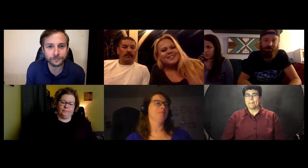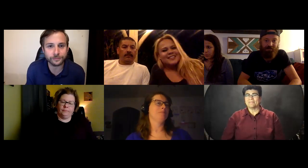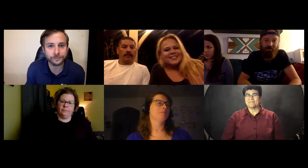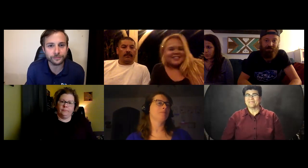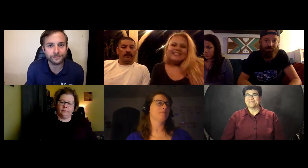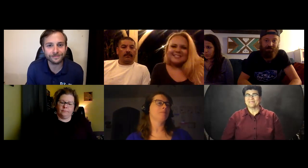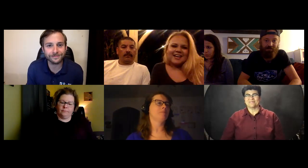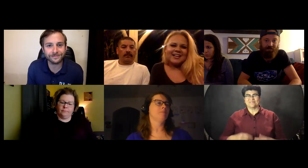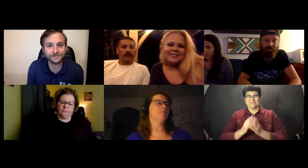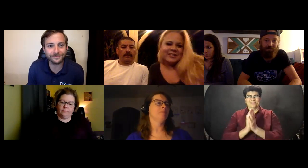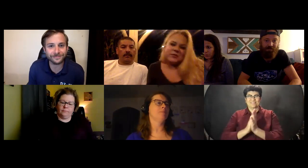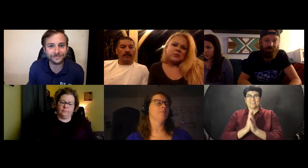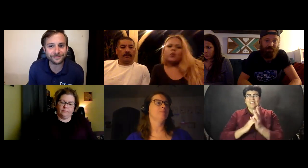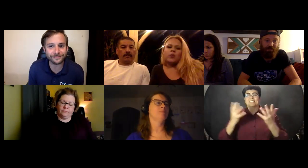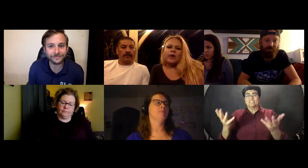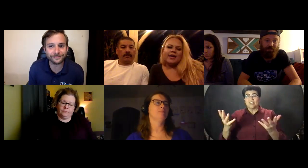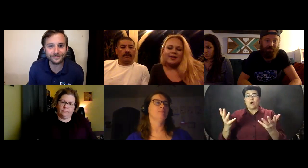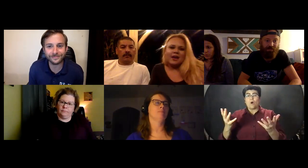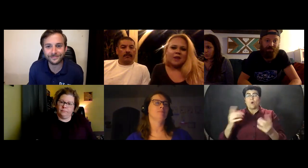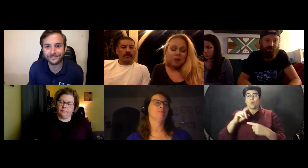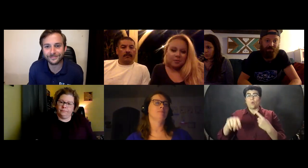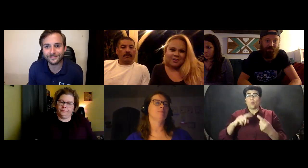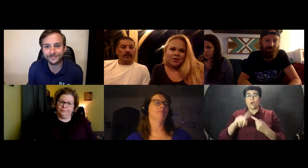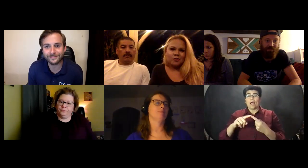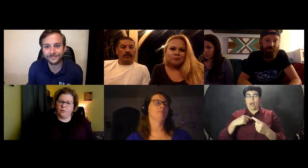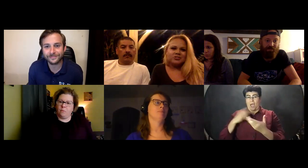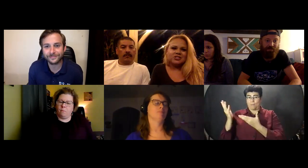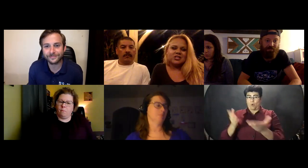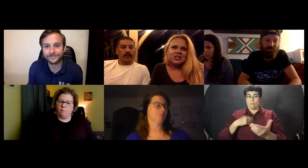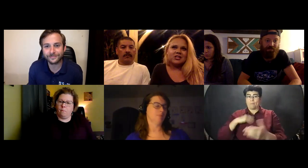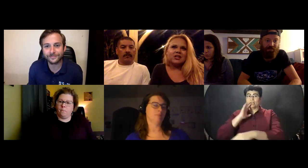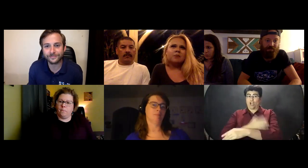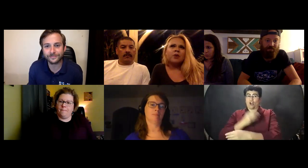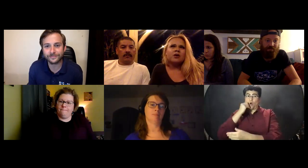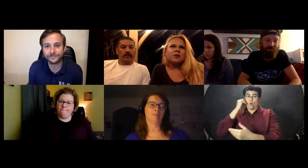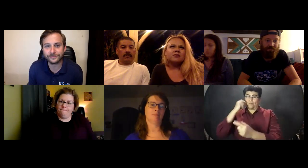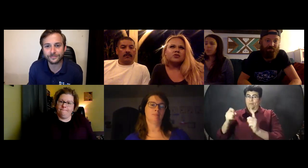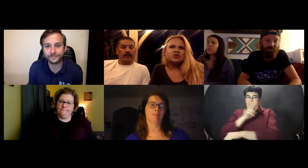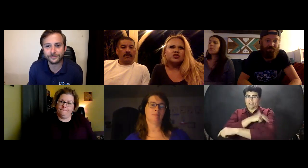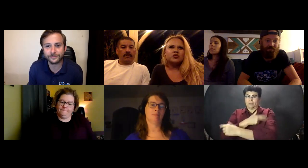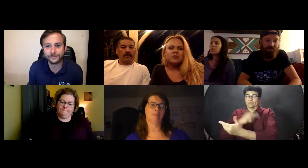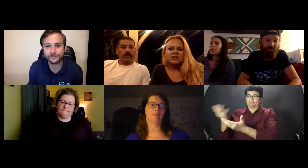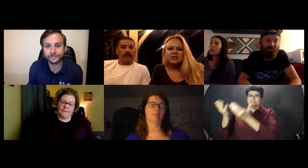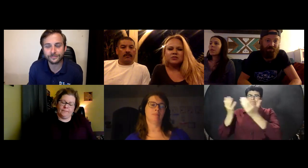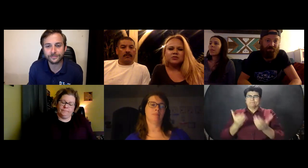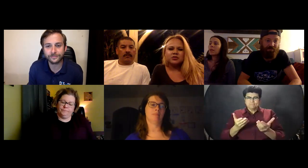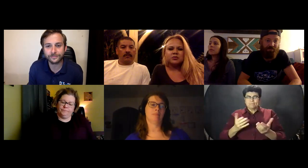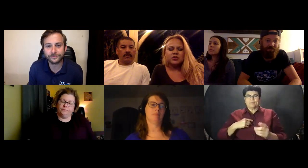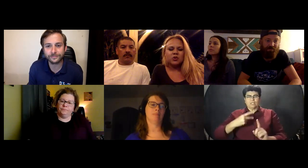delfina so when i brought my daughter home she probably about